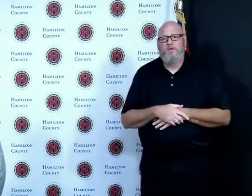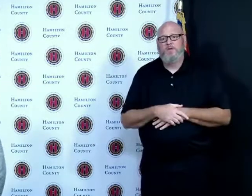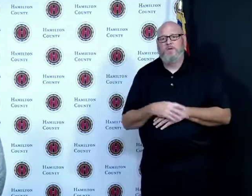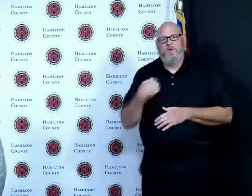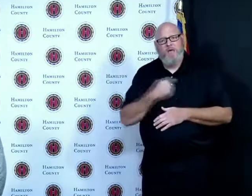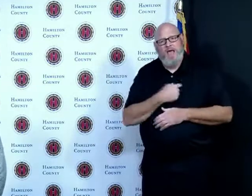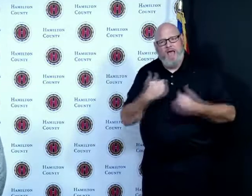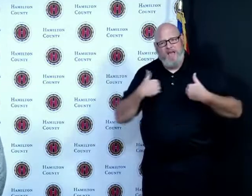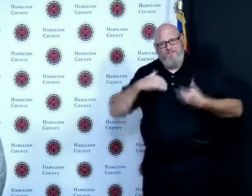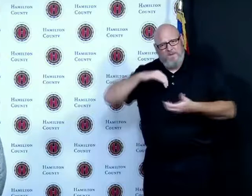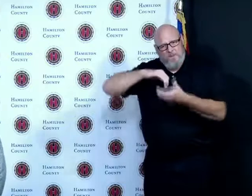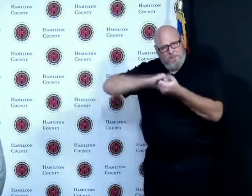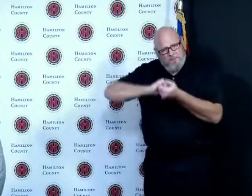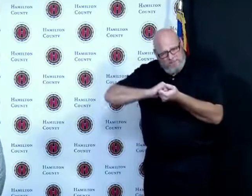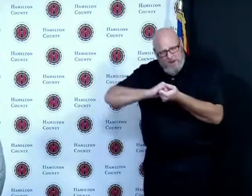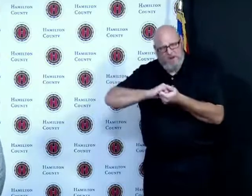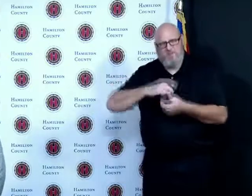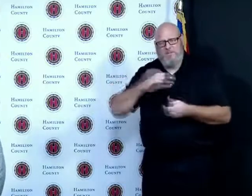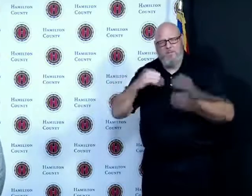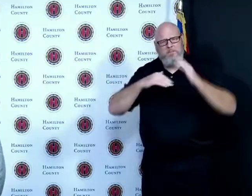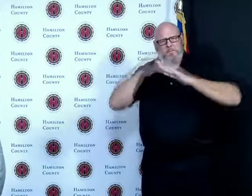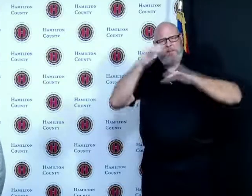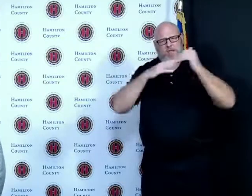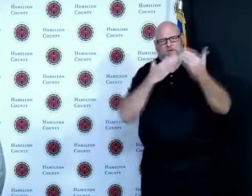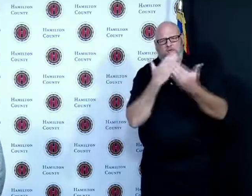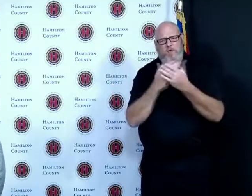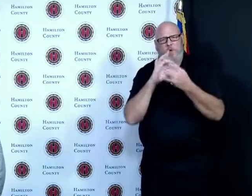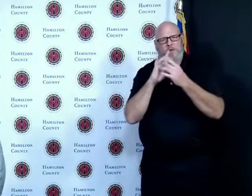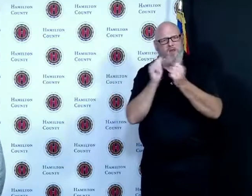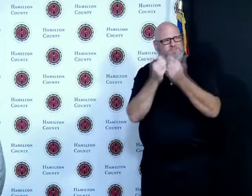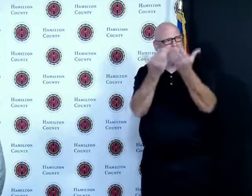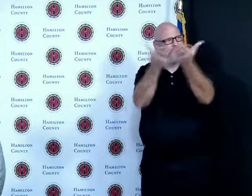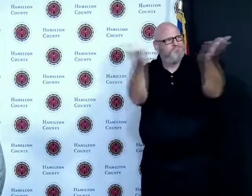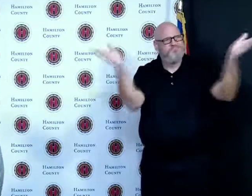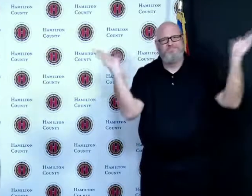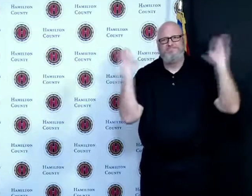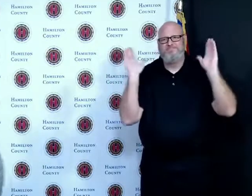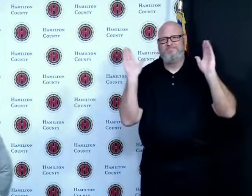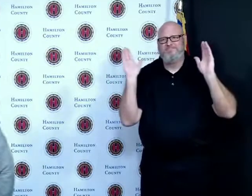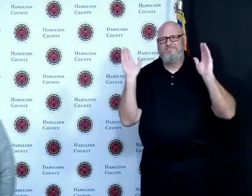and I thank you for giving the opportunity to come here today to talk about messaging thank you